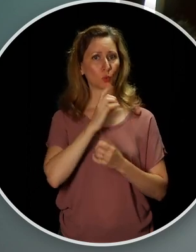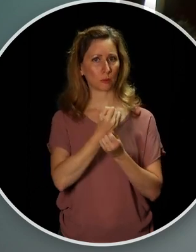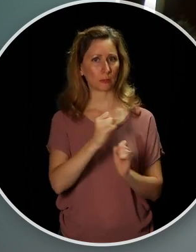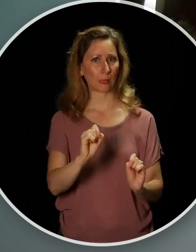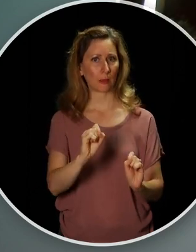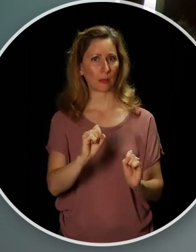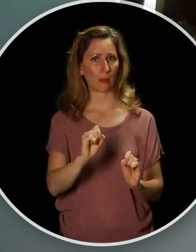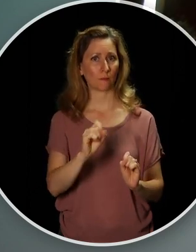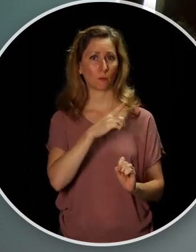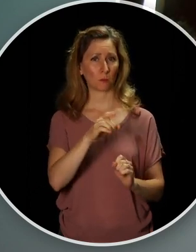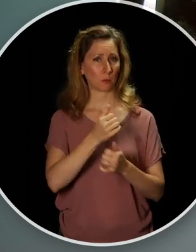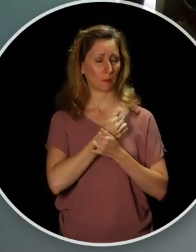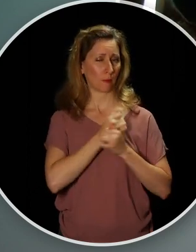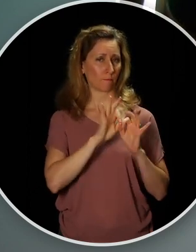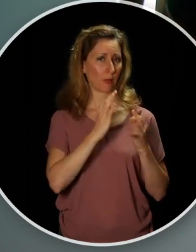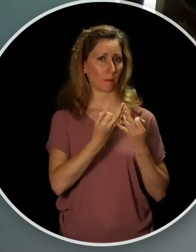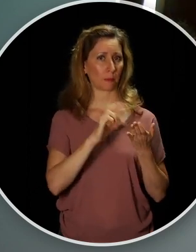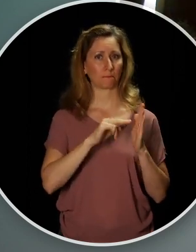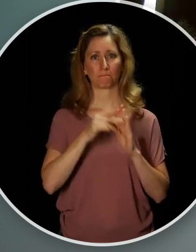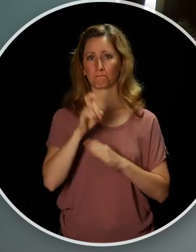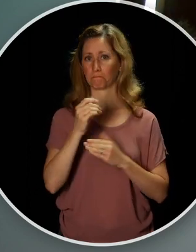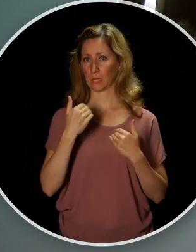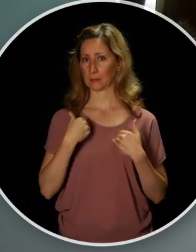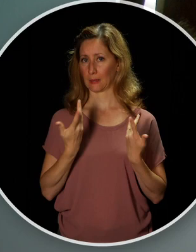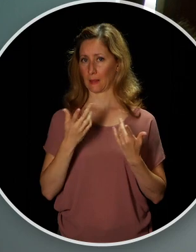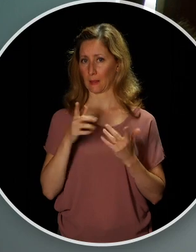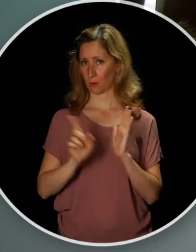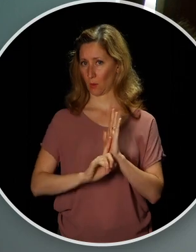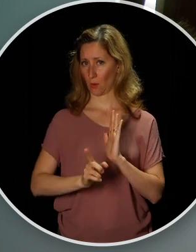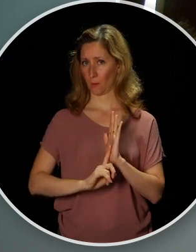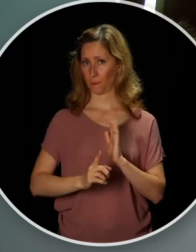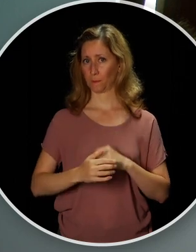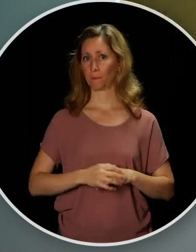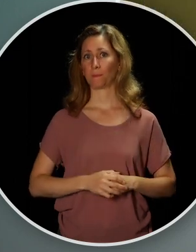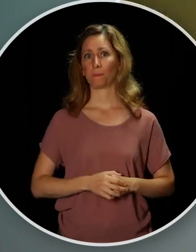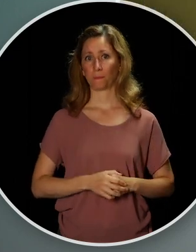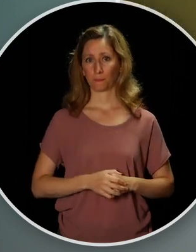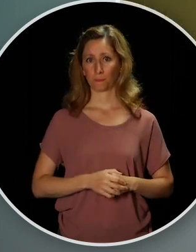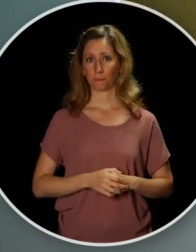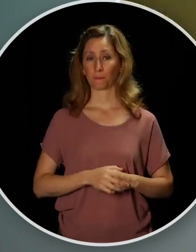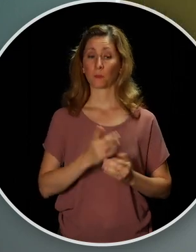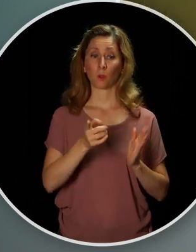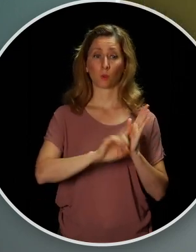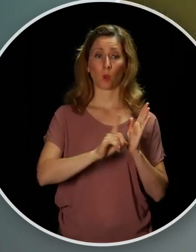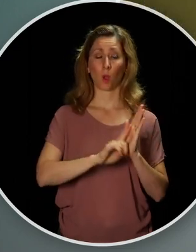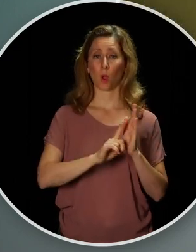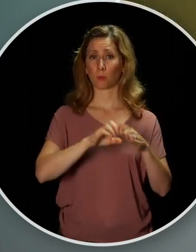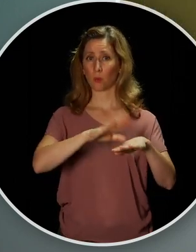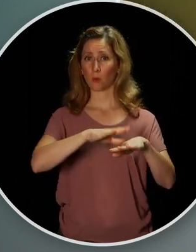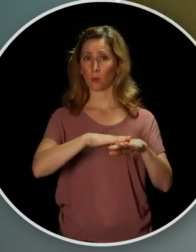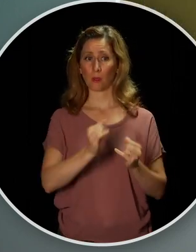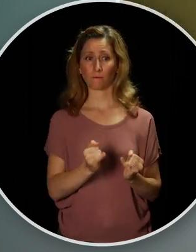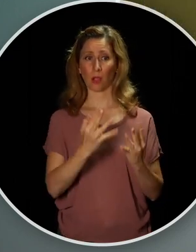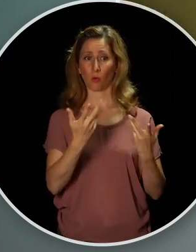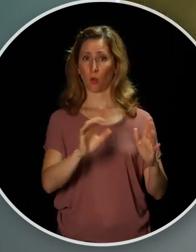Where there is love, there are smoke alarms. Smoke alarms let you know a fire has started,